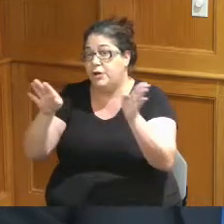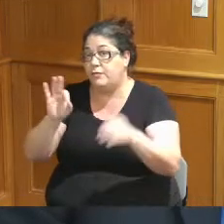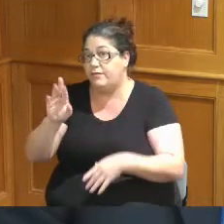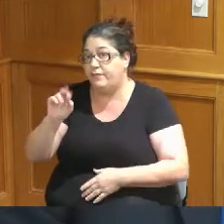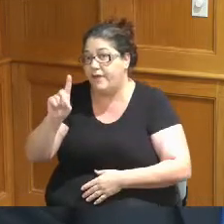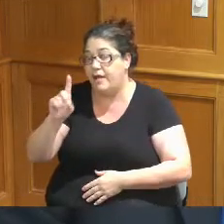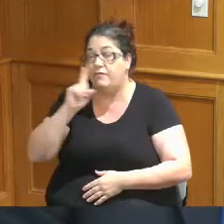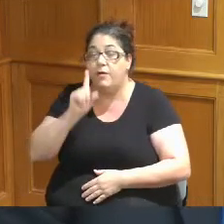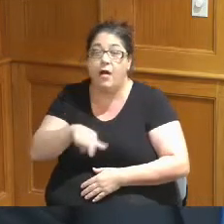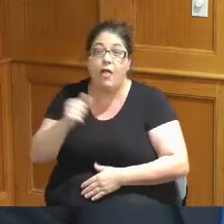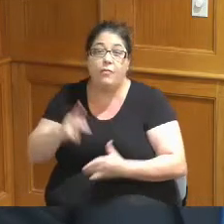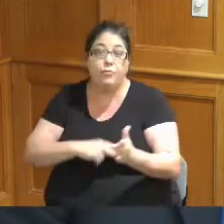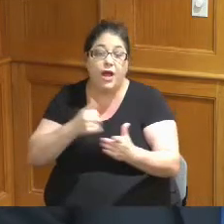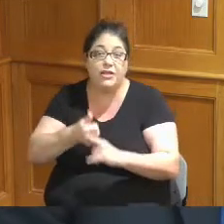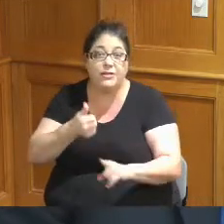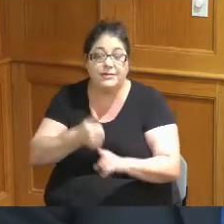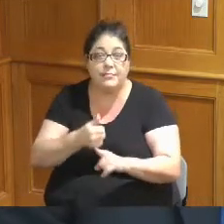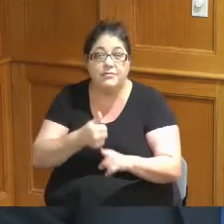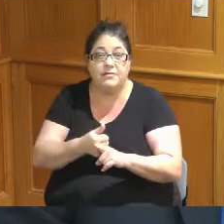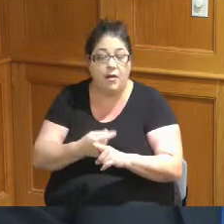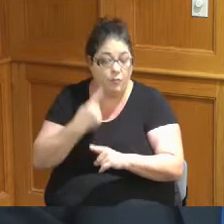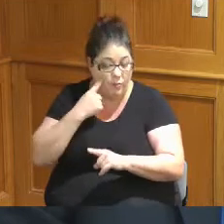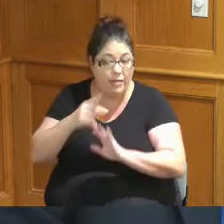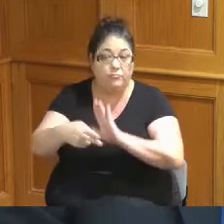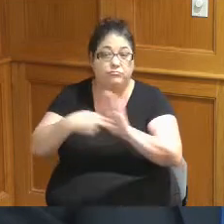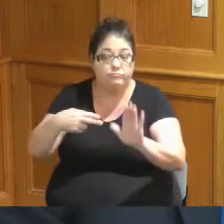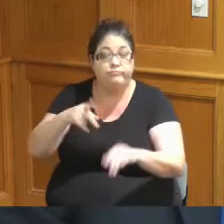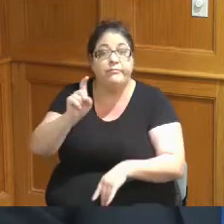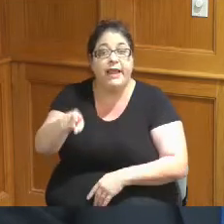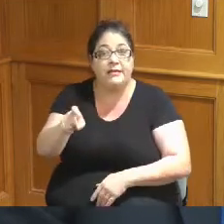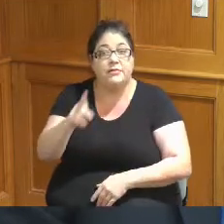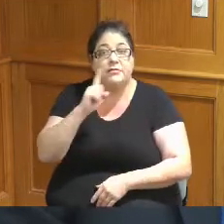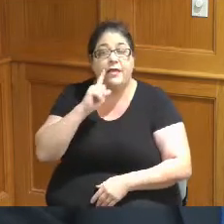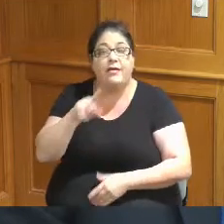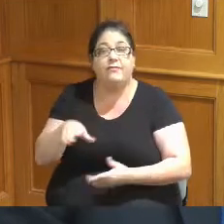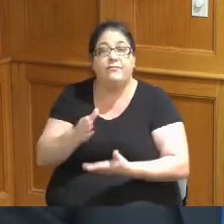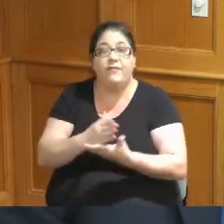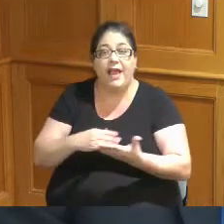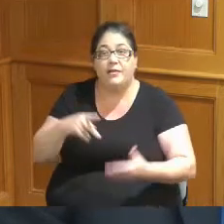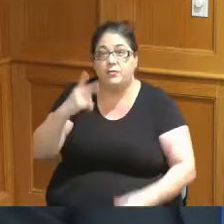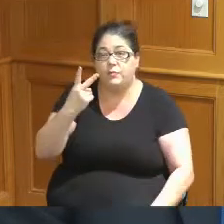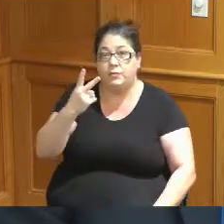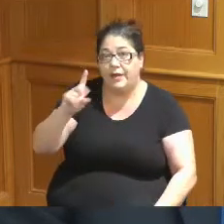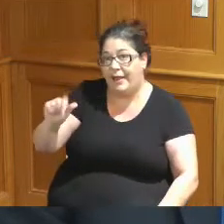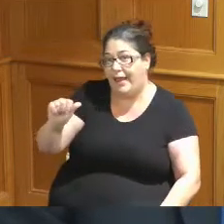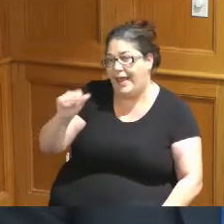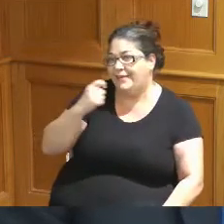that have been deemed necessary through phase 2A which is something we just talked about and so